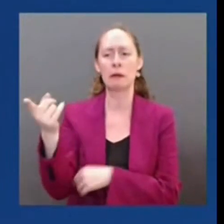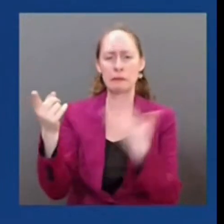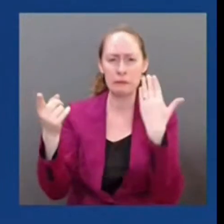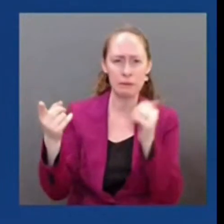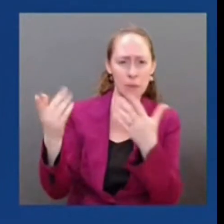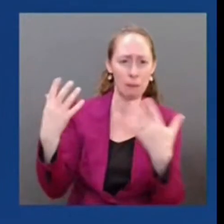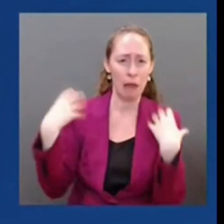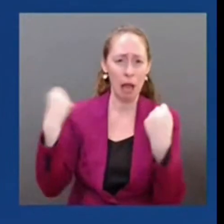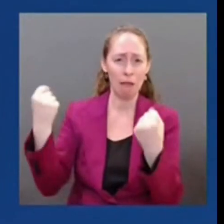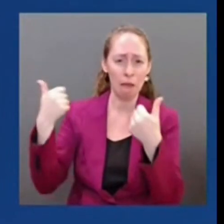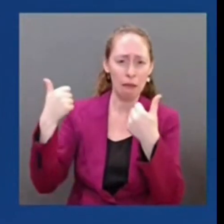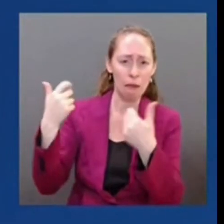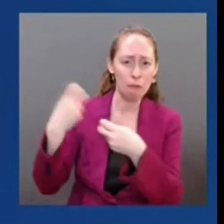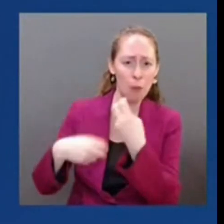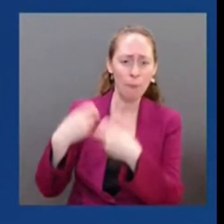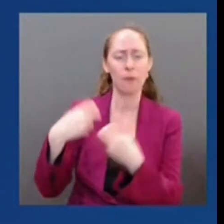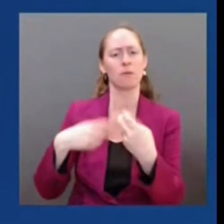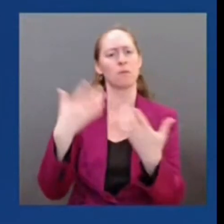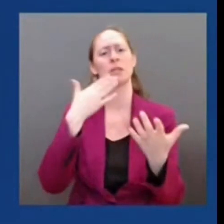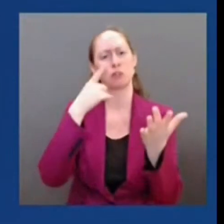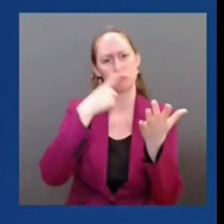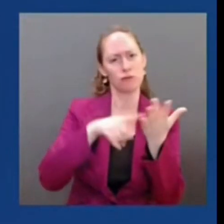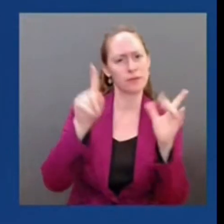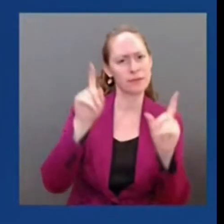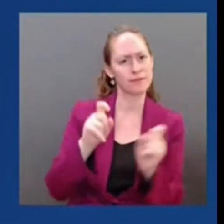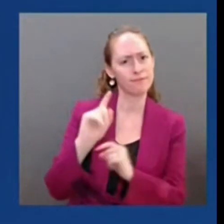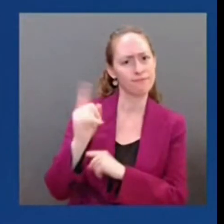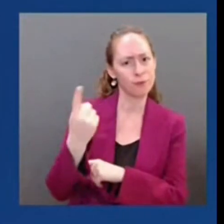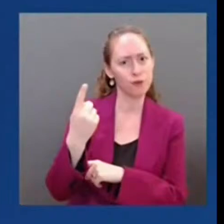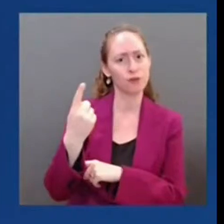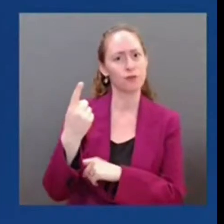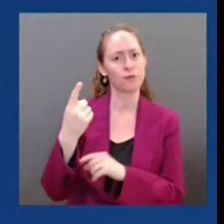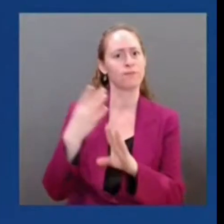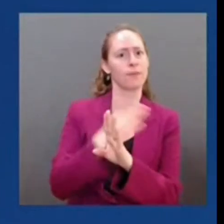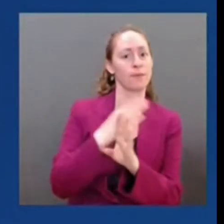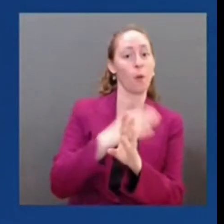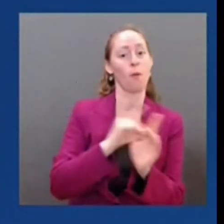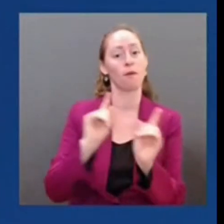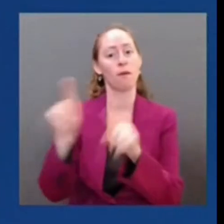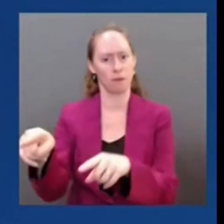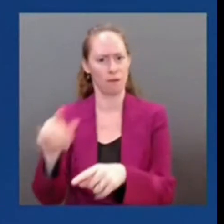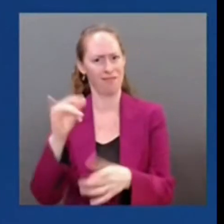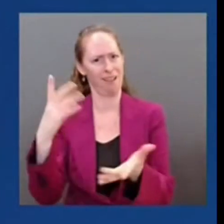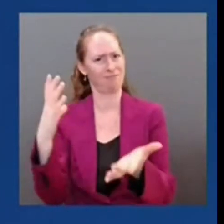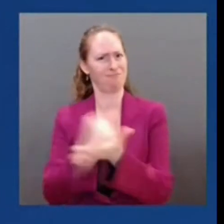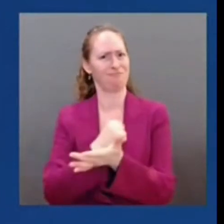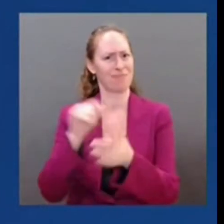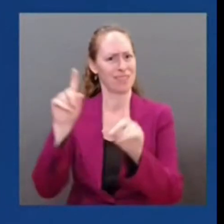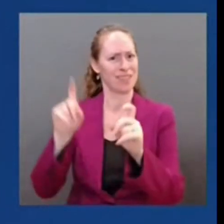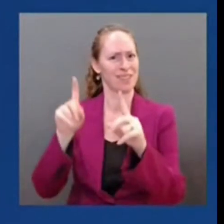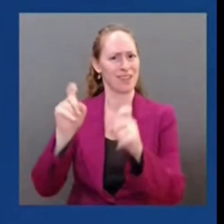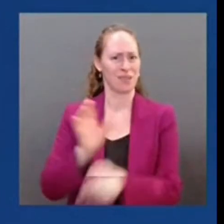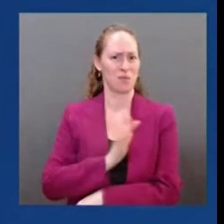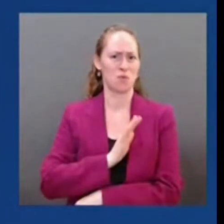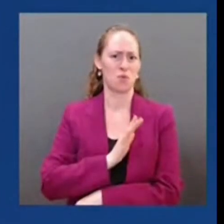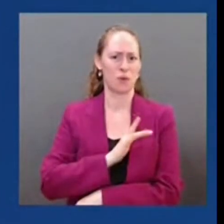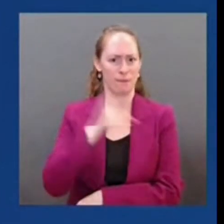YOU GO TO A LARGE GATHERING OR VISIT SOMEONE FUN RUBBLE. IT IS AN EFFECTIVE WAY OF